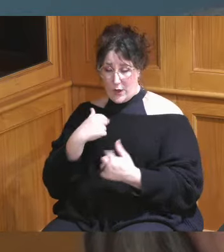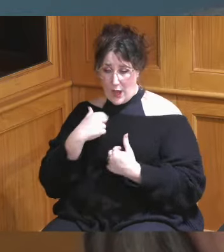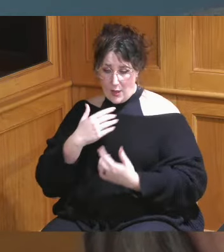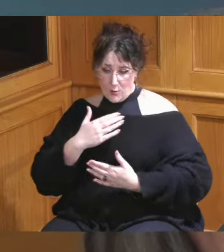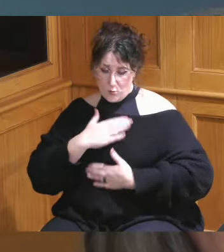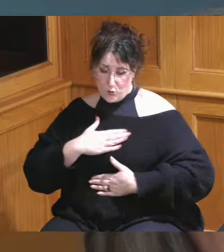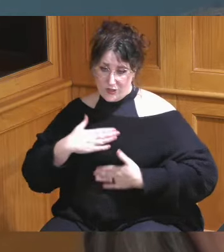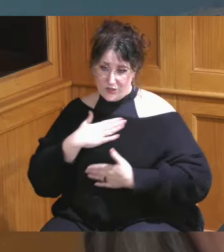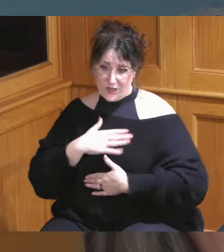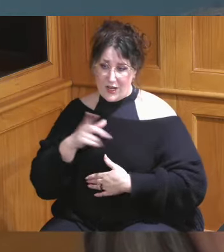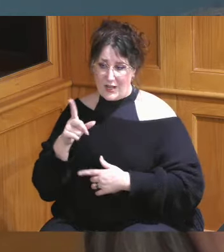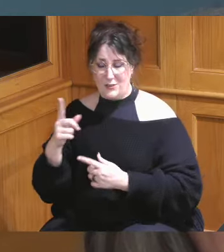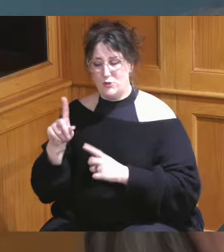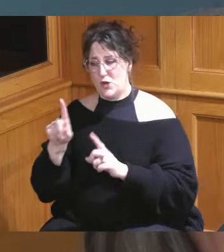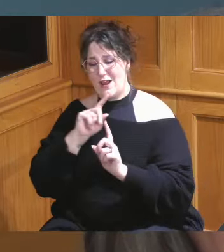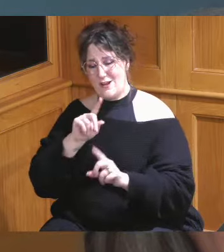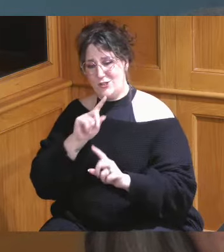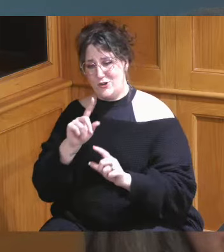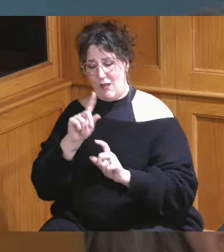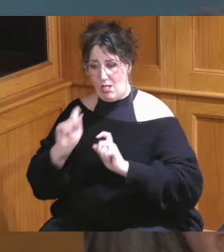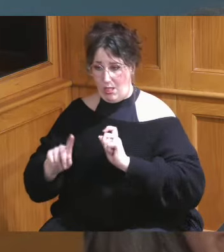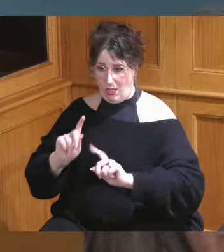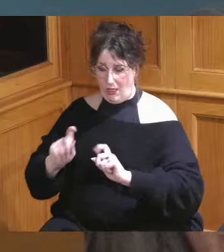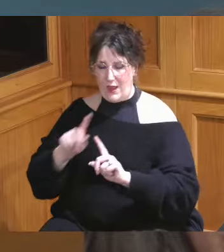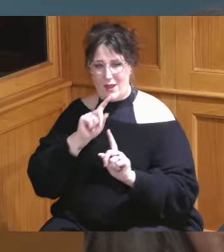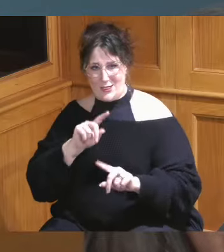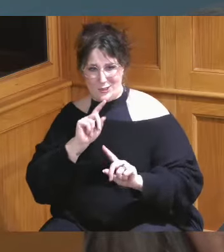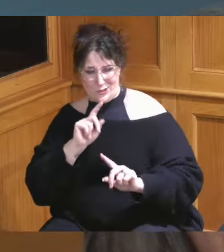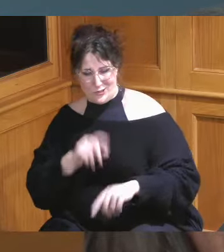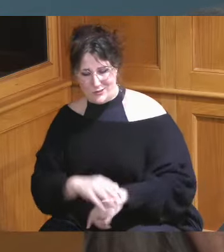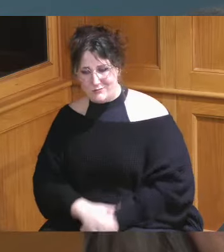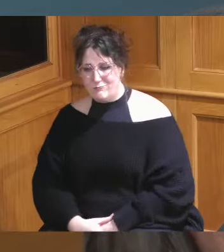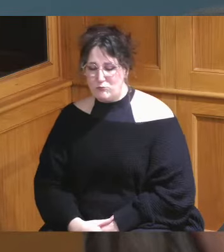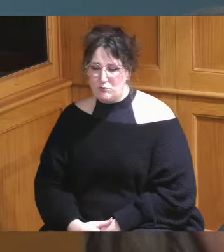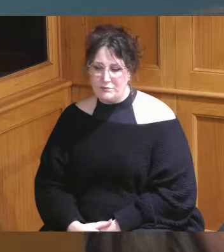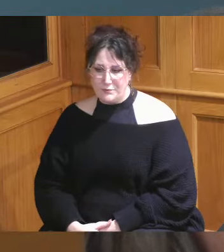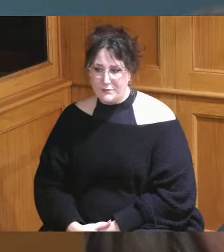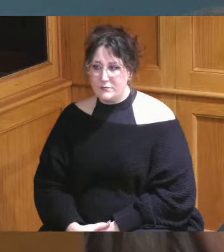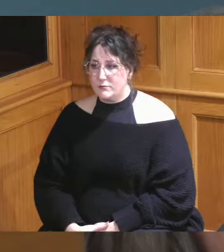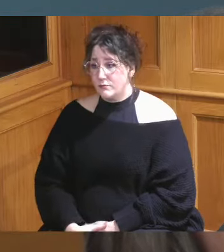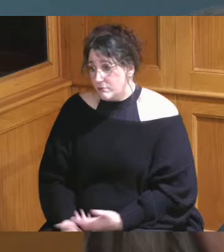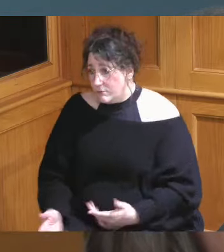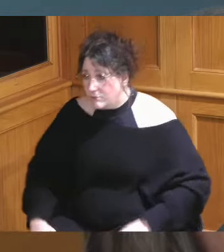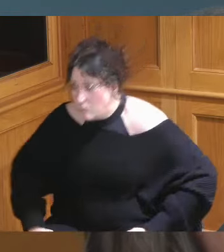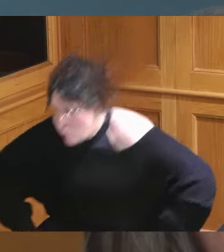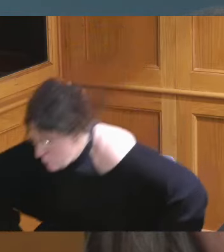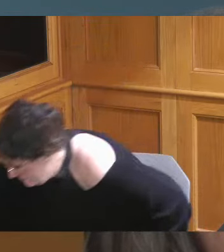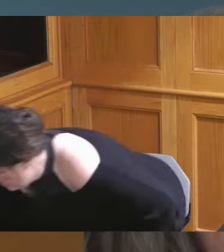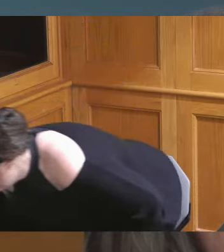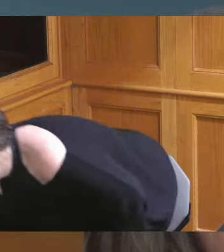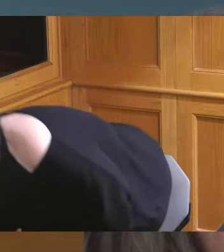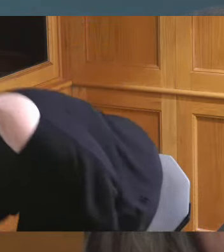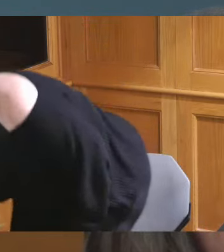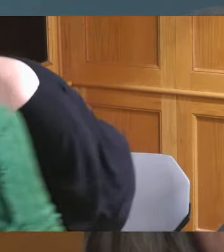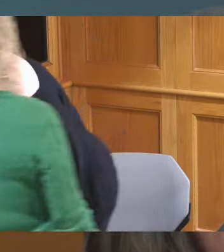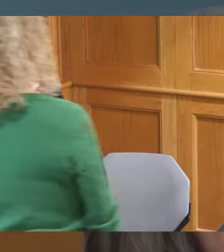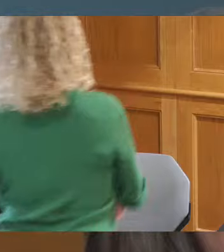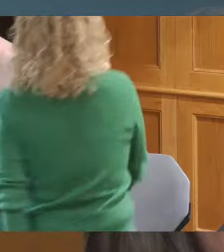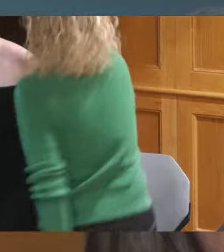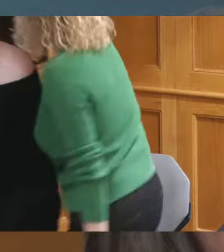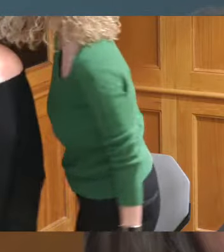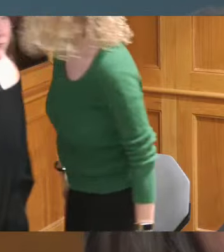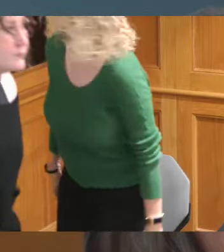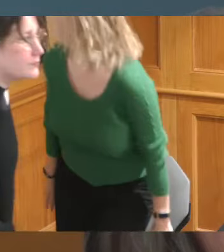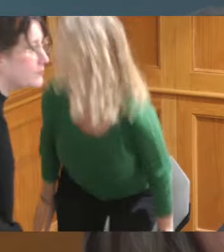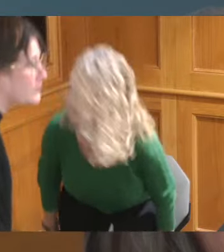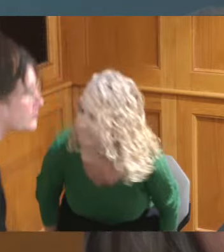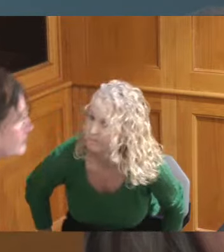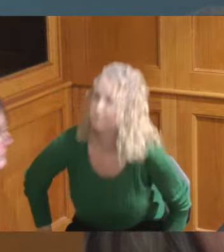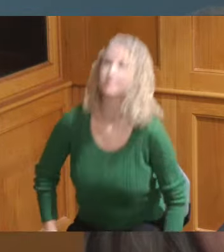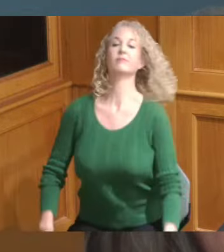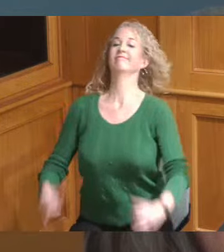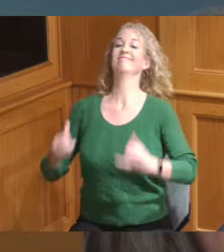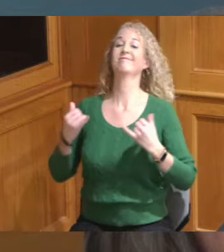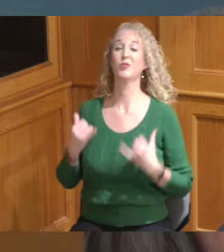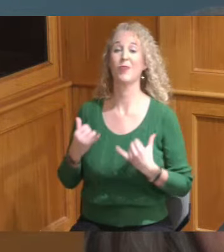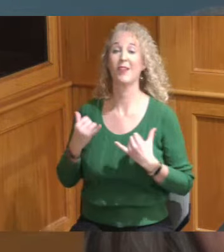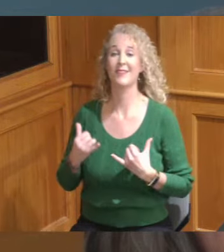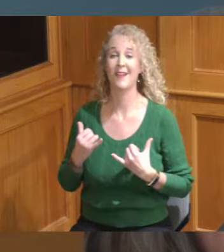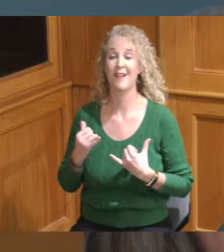answering all those questions. We're living in a perilous time. There is no business as usual. I'm